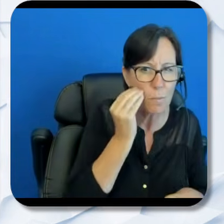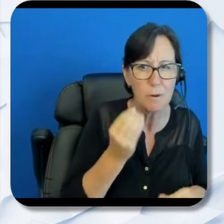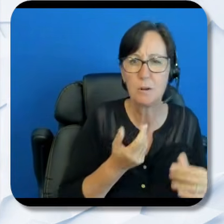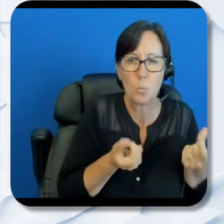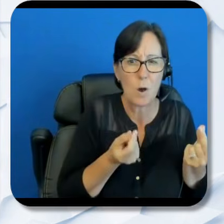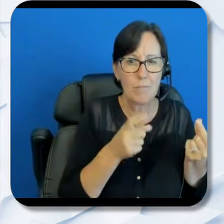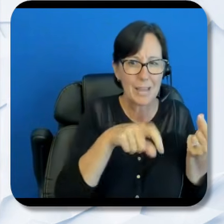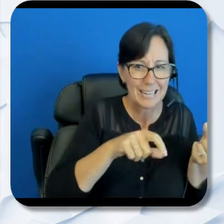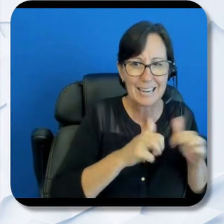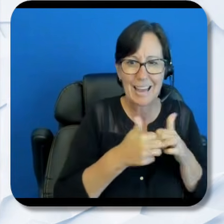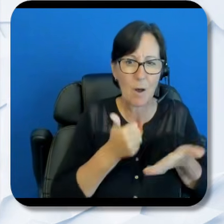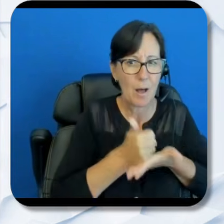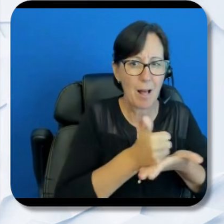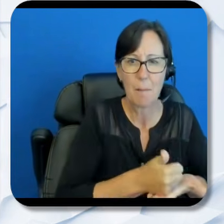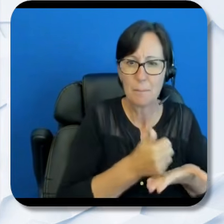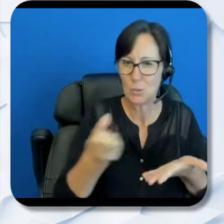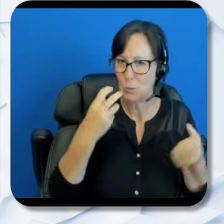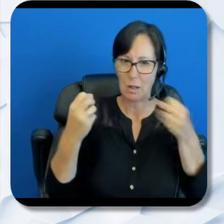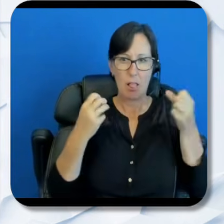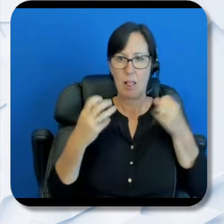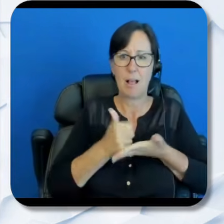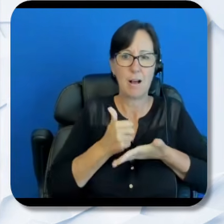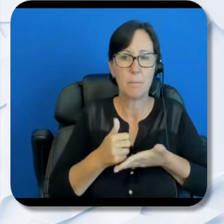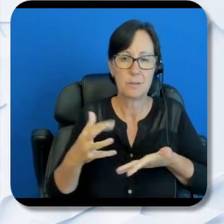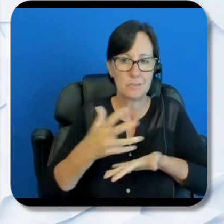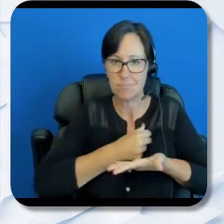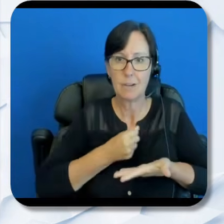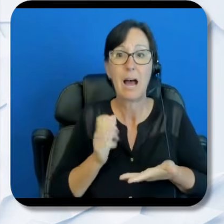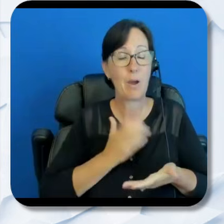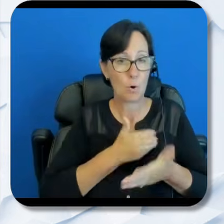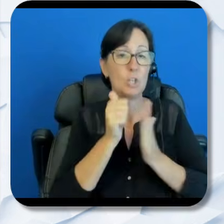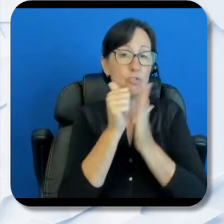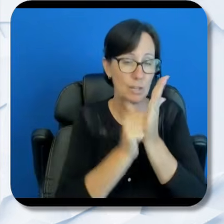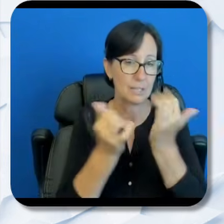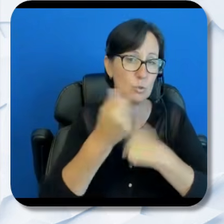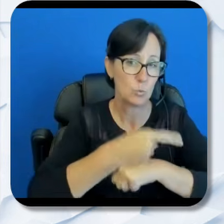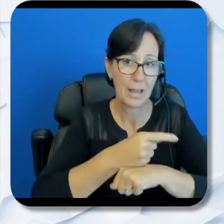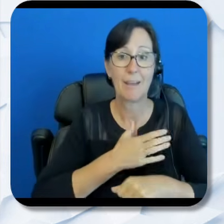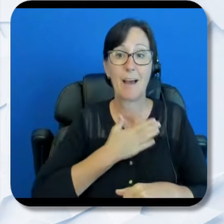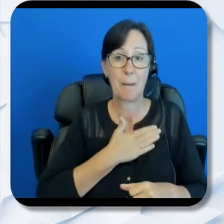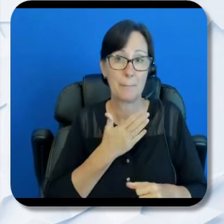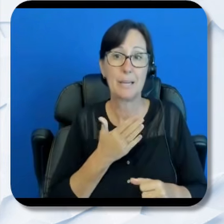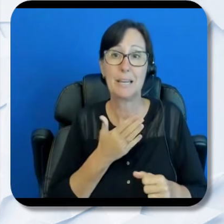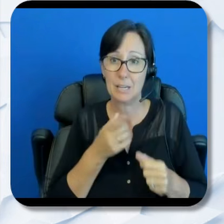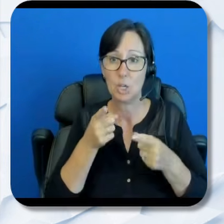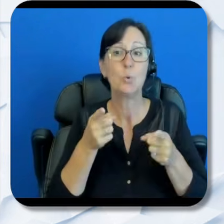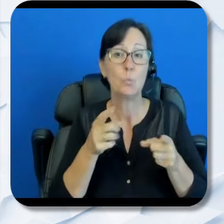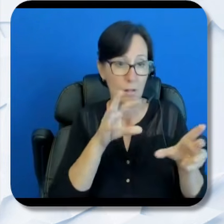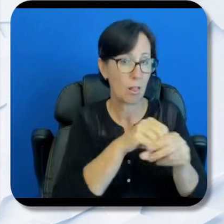and how can we help them? That's our mission today. That's our agenda today. And we're grateful that you will be in some of our breakout groups,